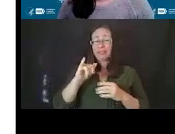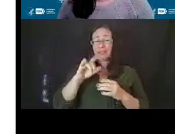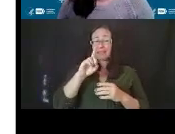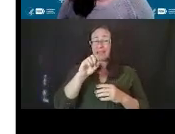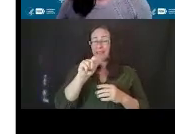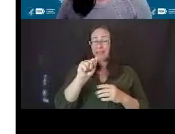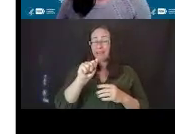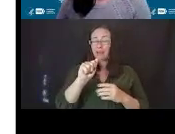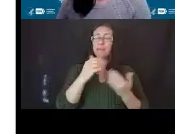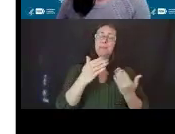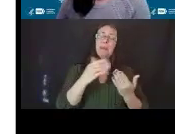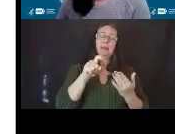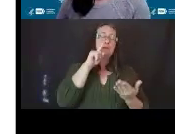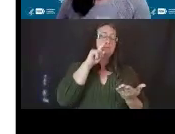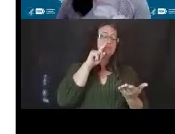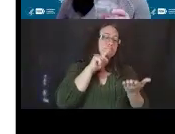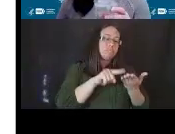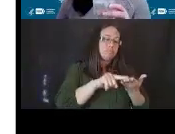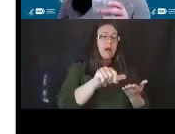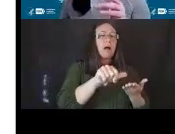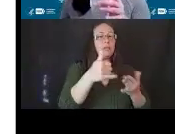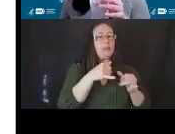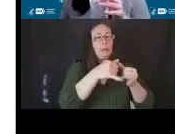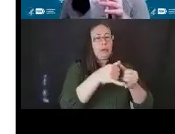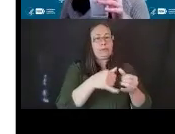So if you think about funding,